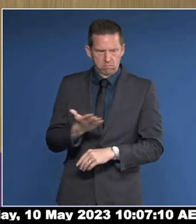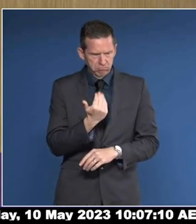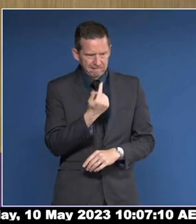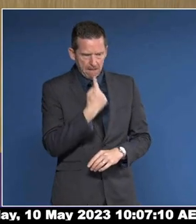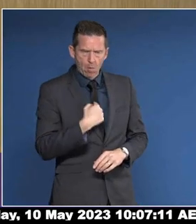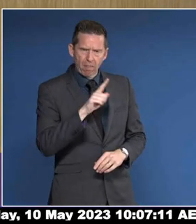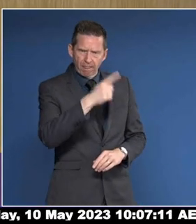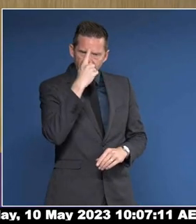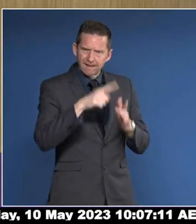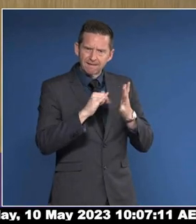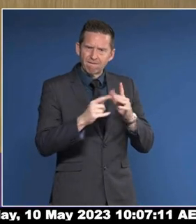What's required of violence?